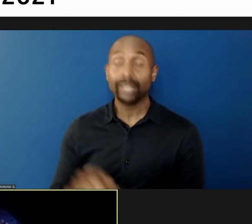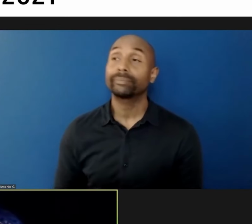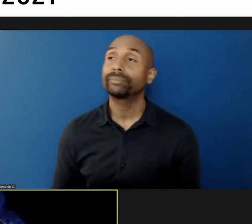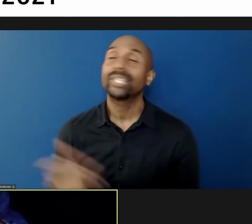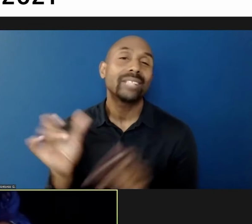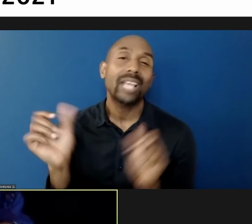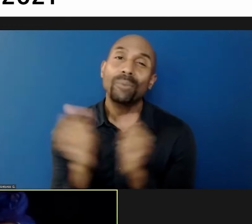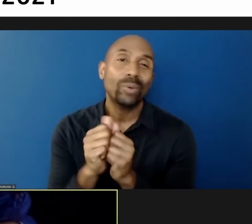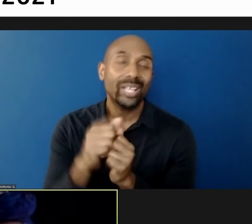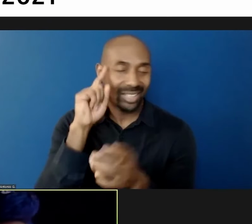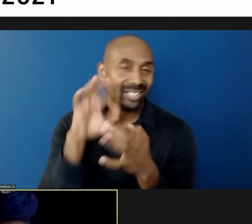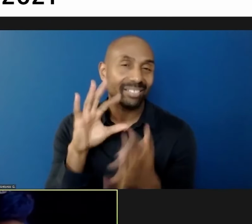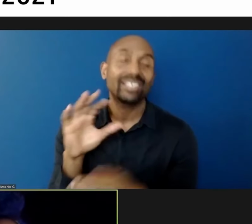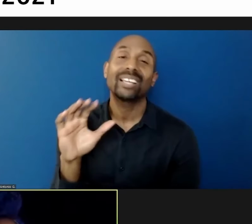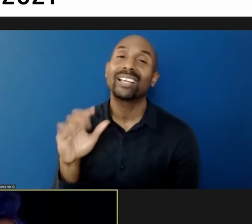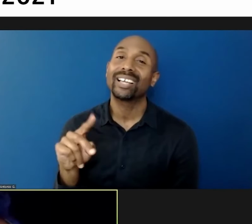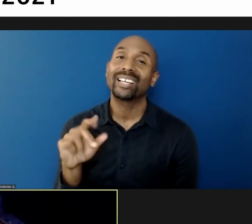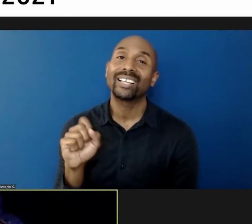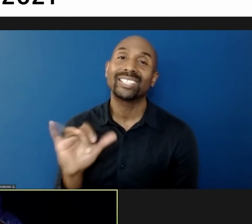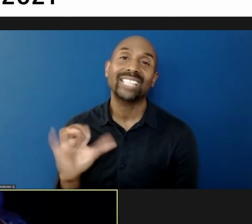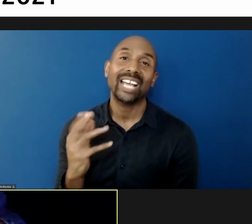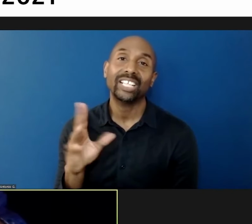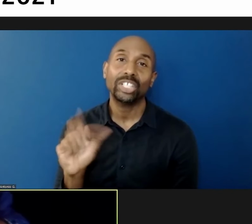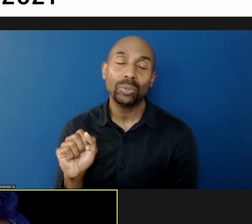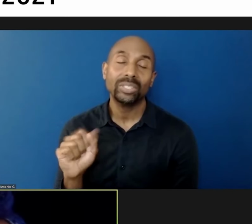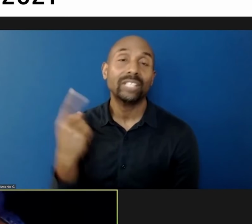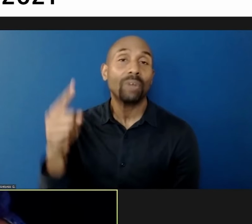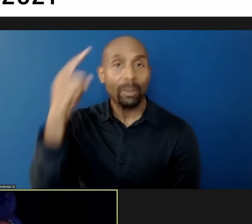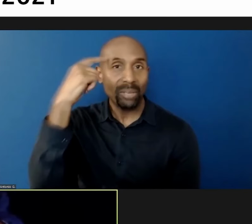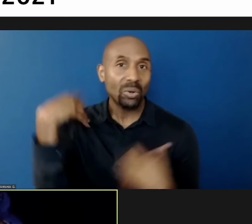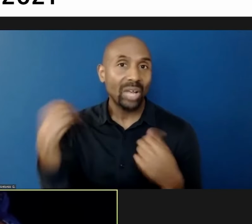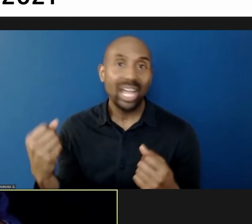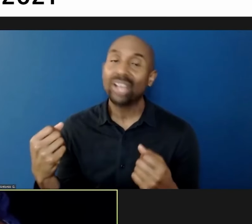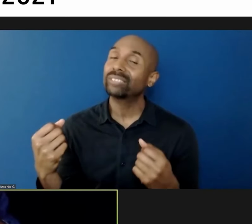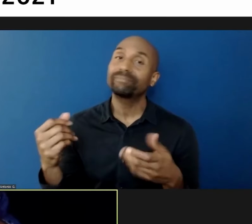and talking therapy and even within the general healthcare there's a lot of difficult statistics